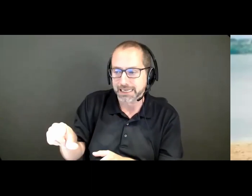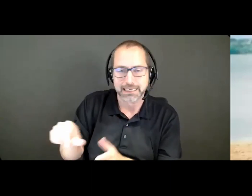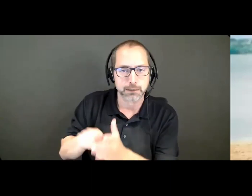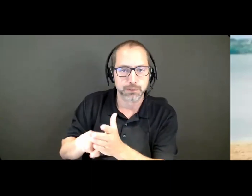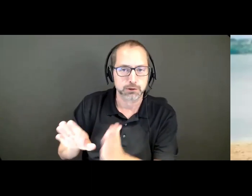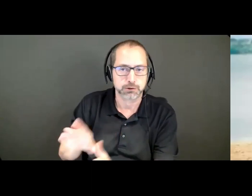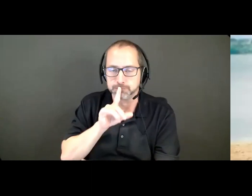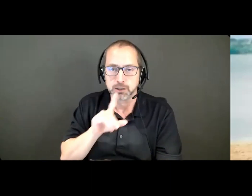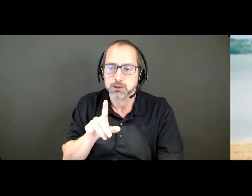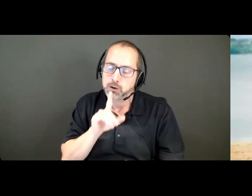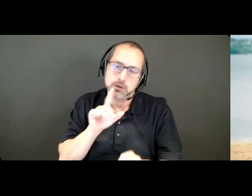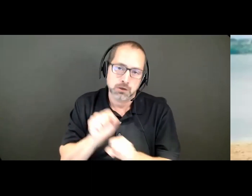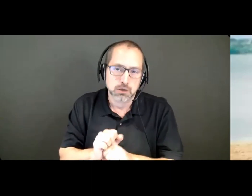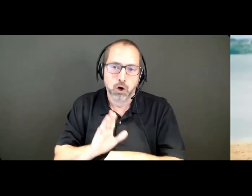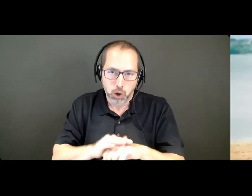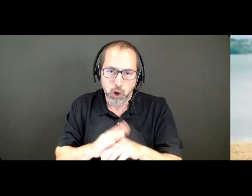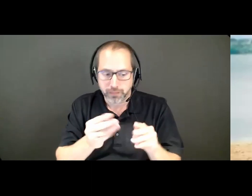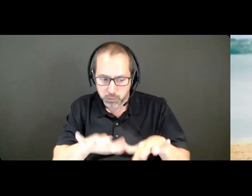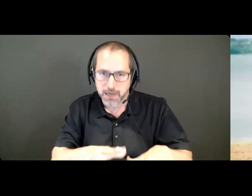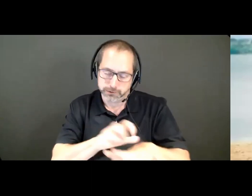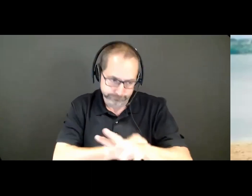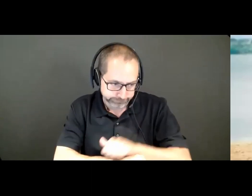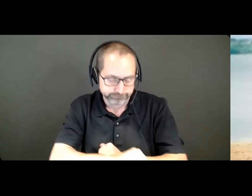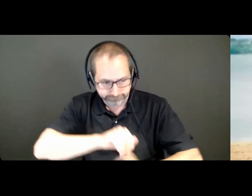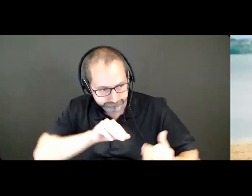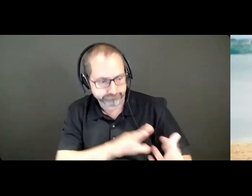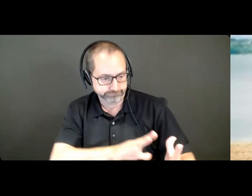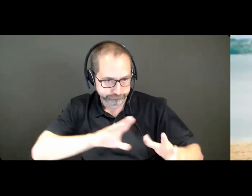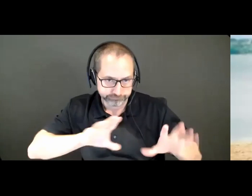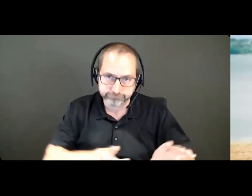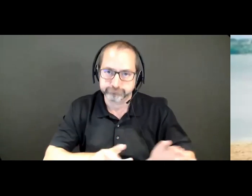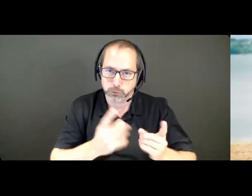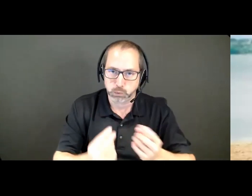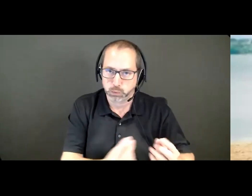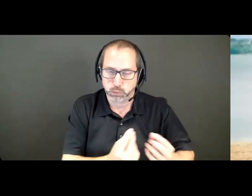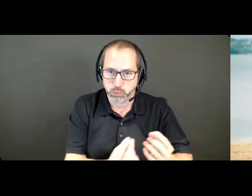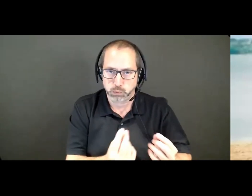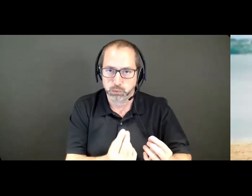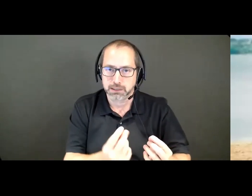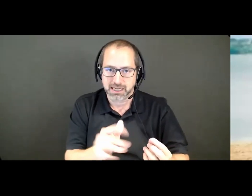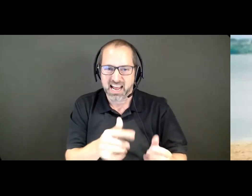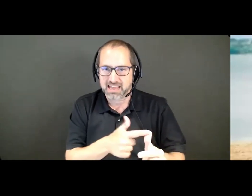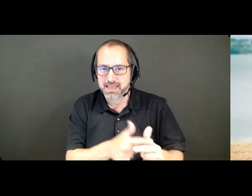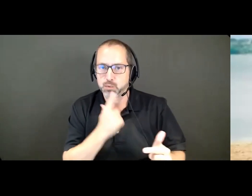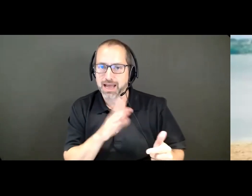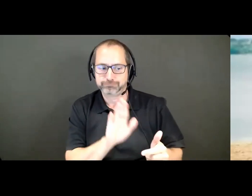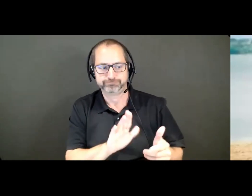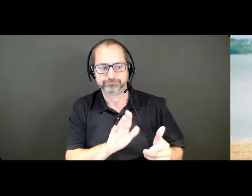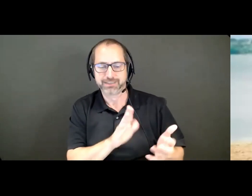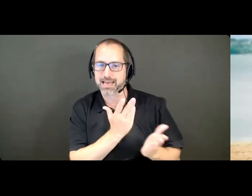but we created loads of anecdotal evidence, certainly no research, but